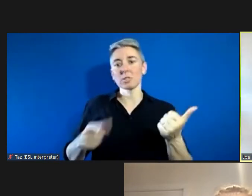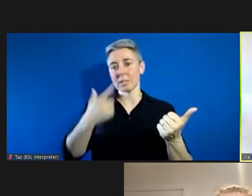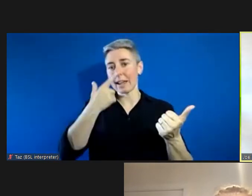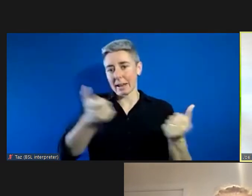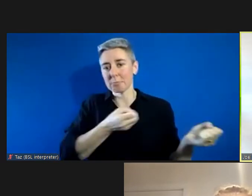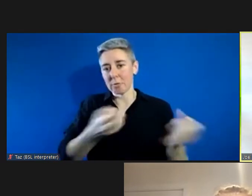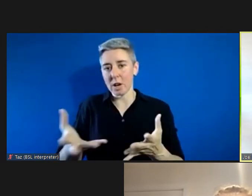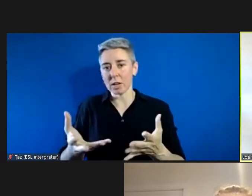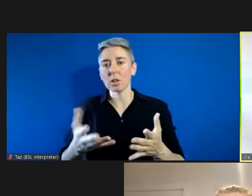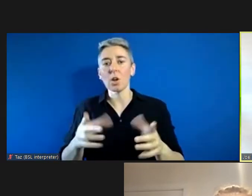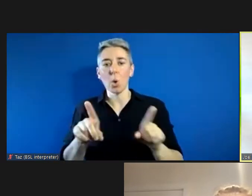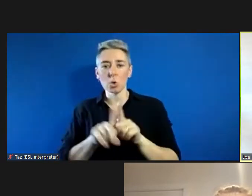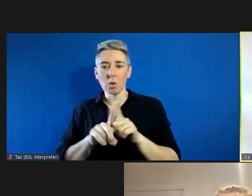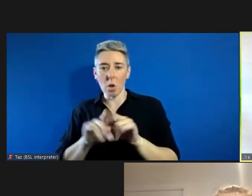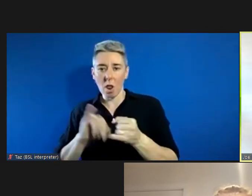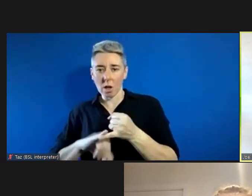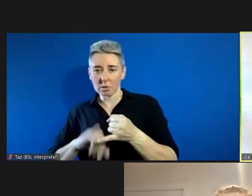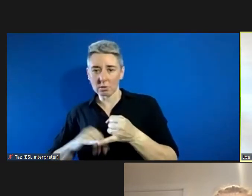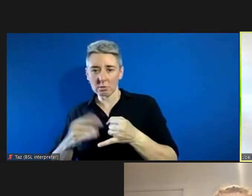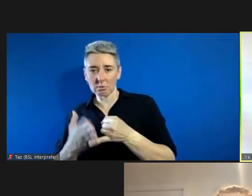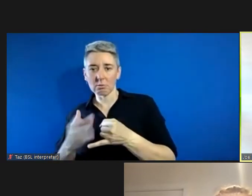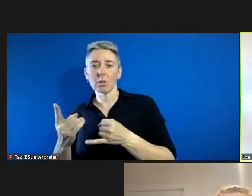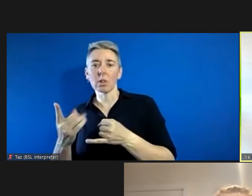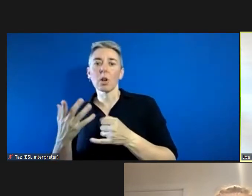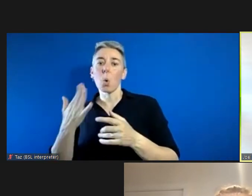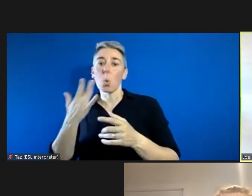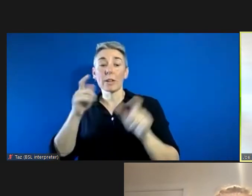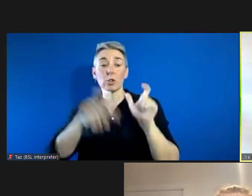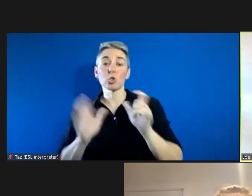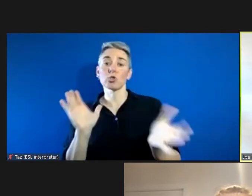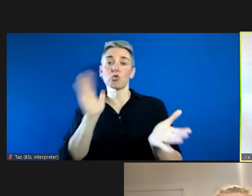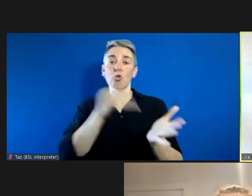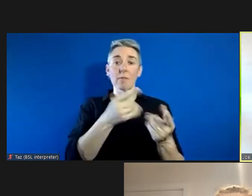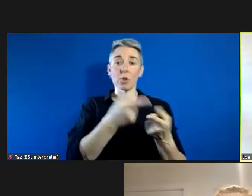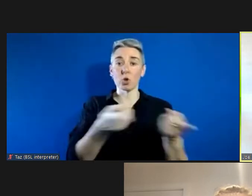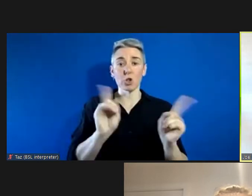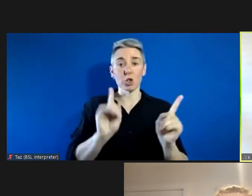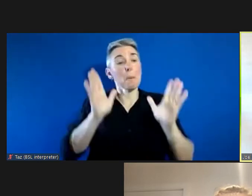I've got to say, when our students go to university they need to feel welcomed as equals,